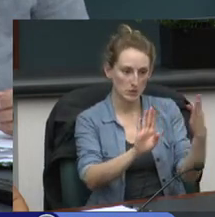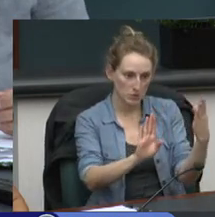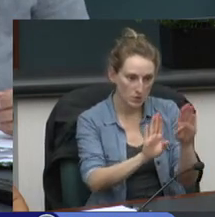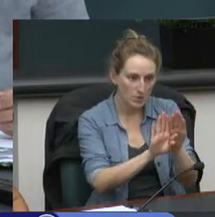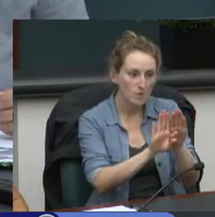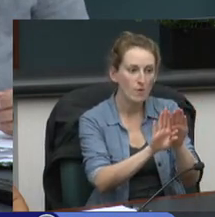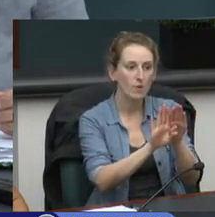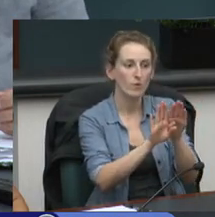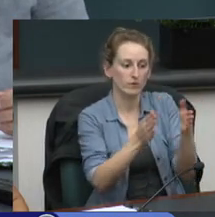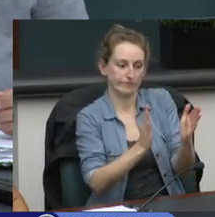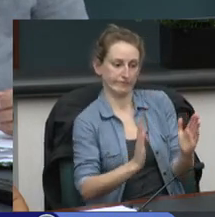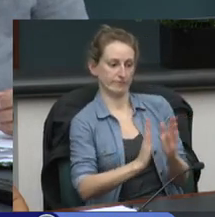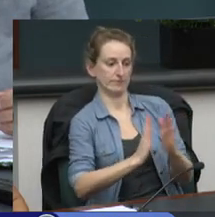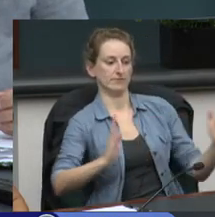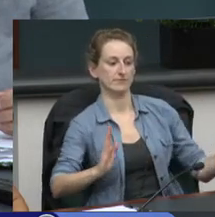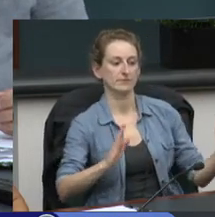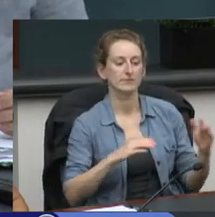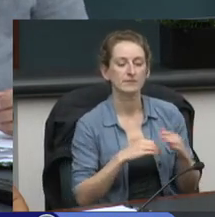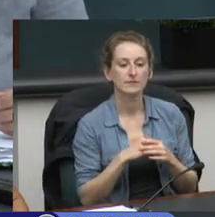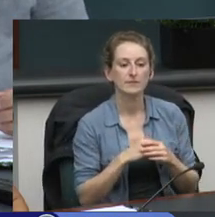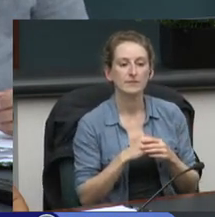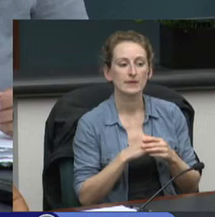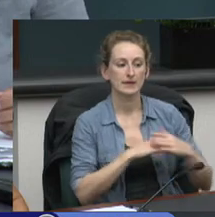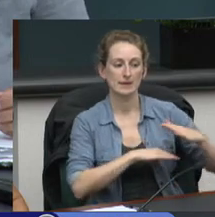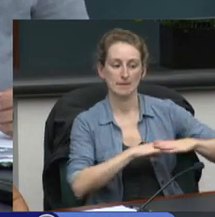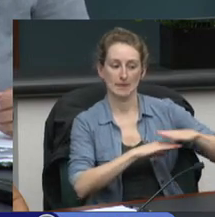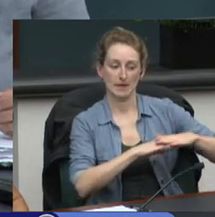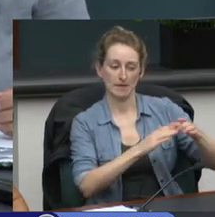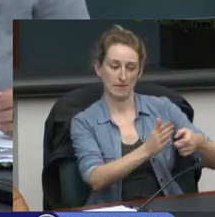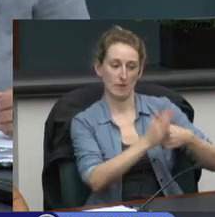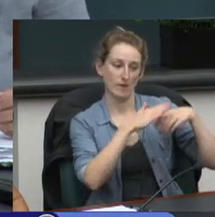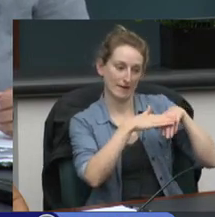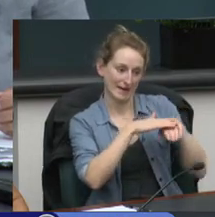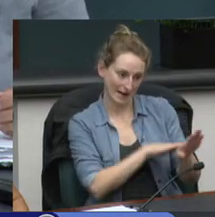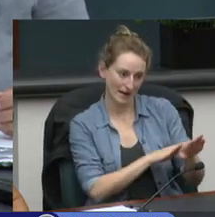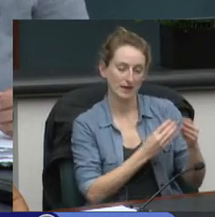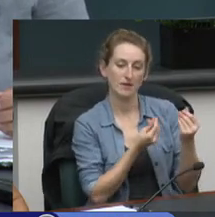inside the property so those are get to be a little bit challenging to implement